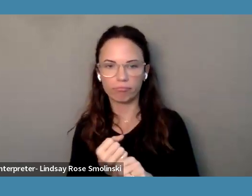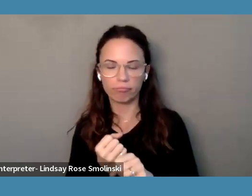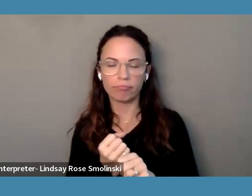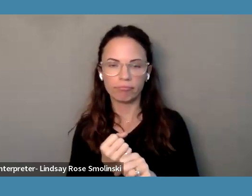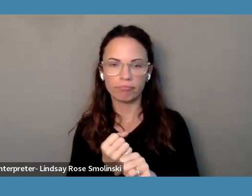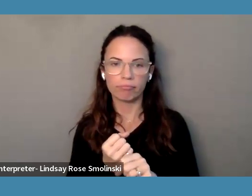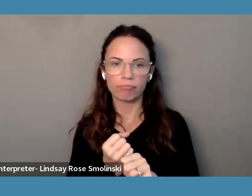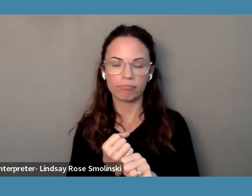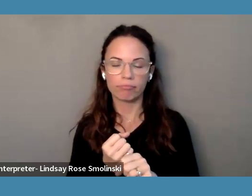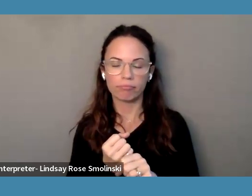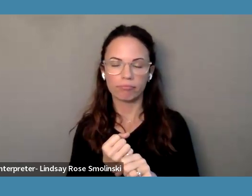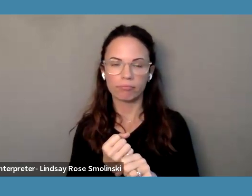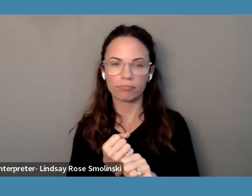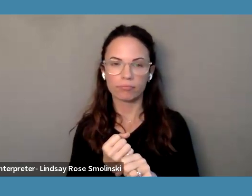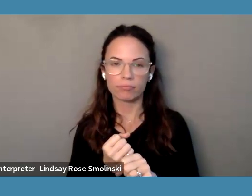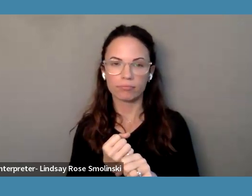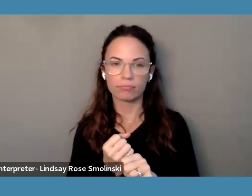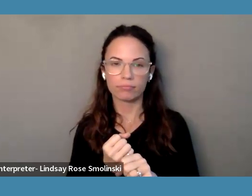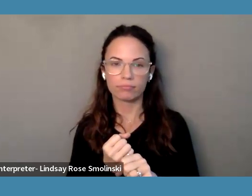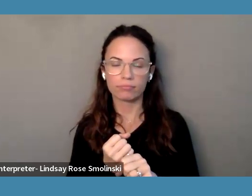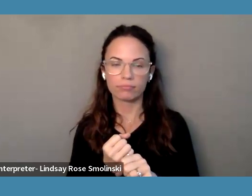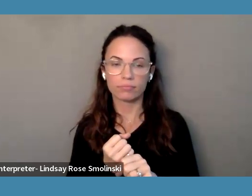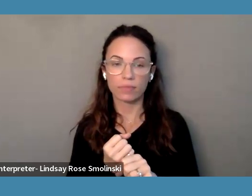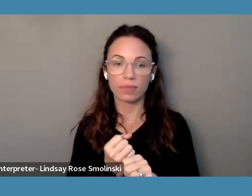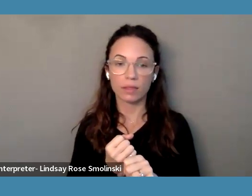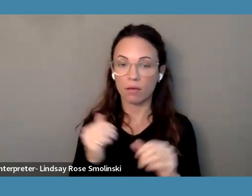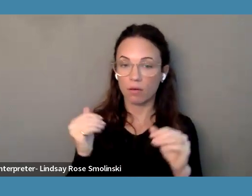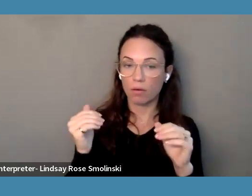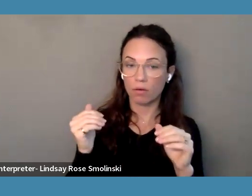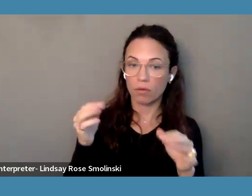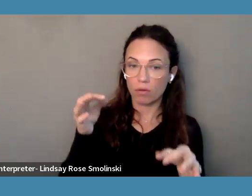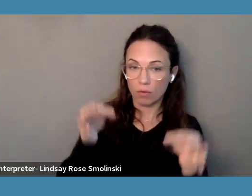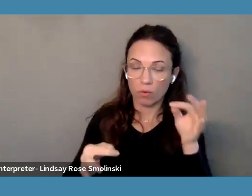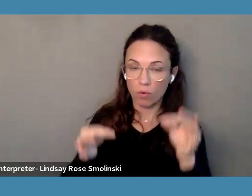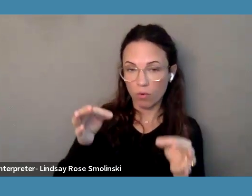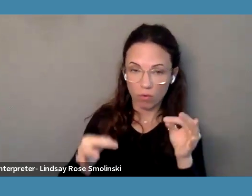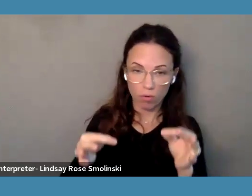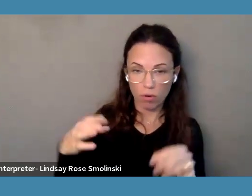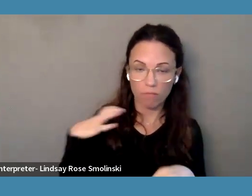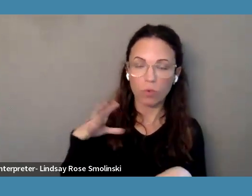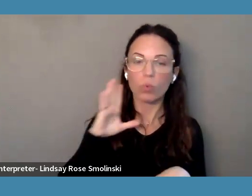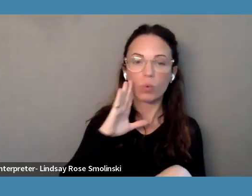and the hearing officer will either grant or deny that, the continuance, you do have